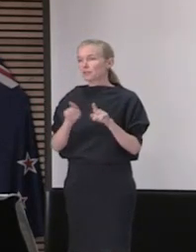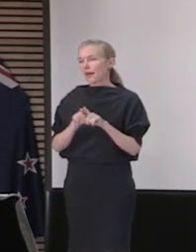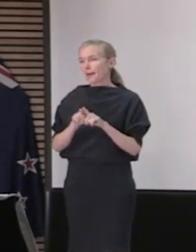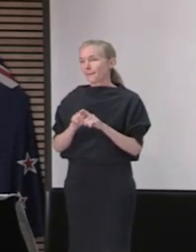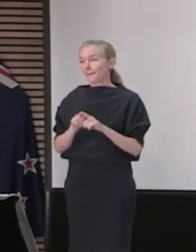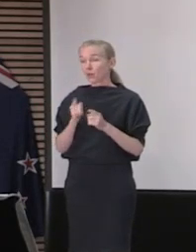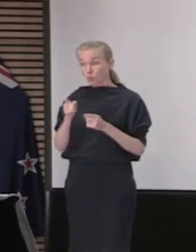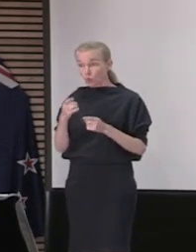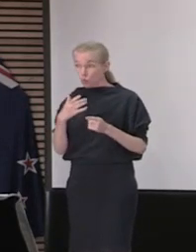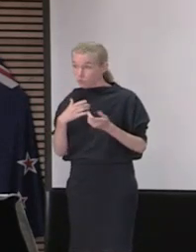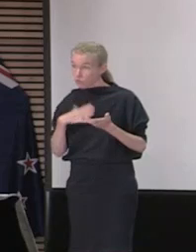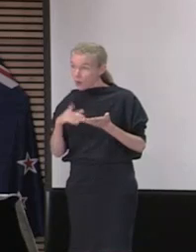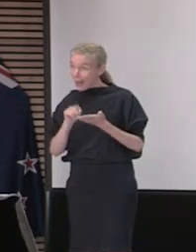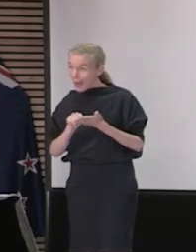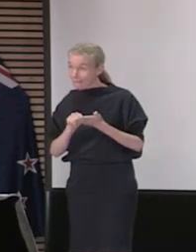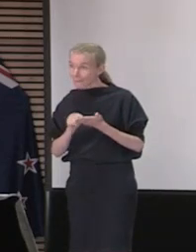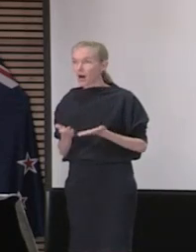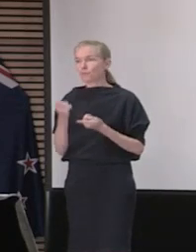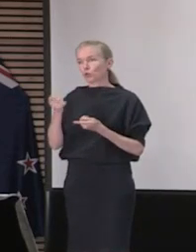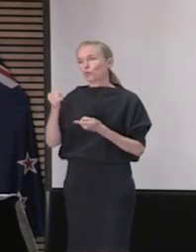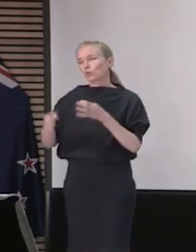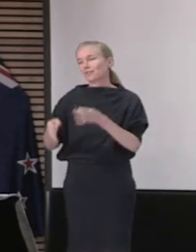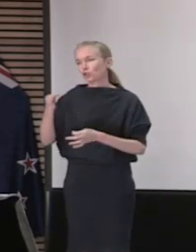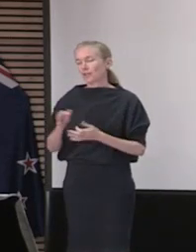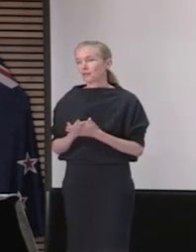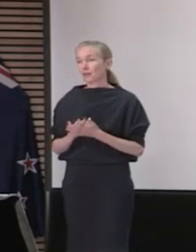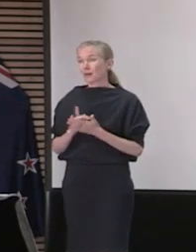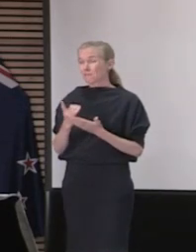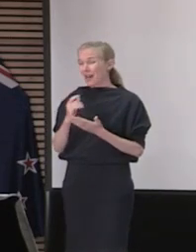But I have to say, for it tobe successful, we would needwide uptake, so we wouldreally